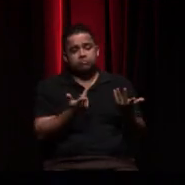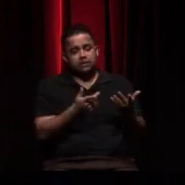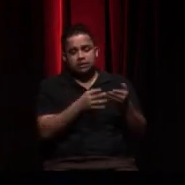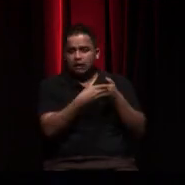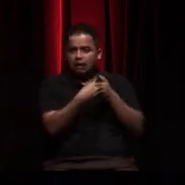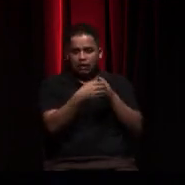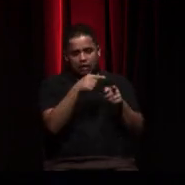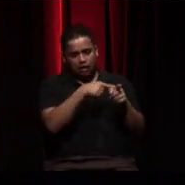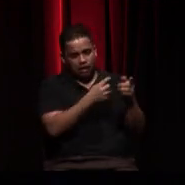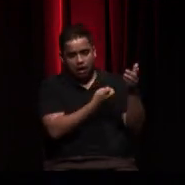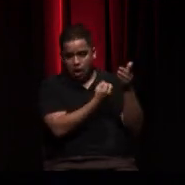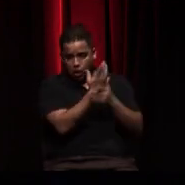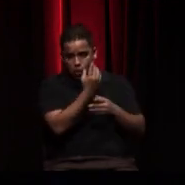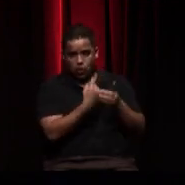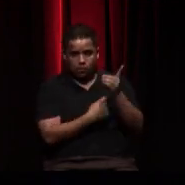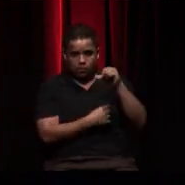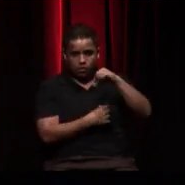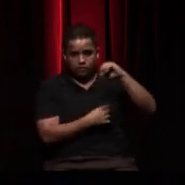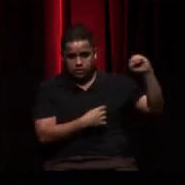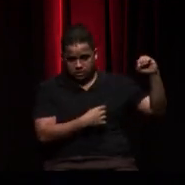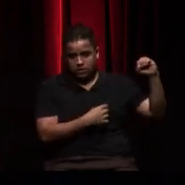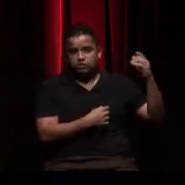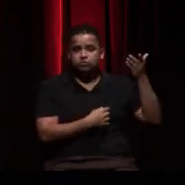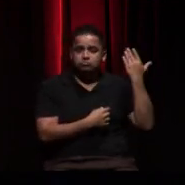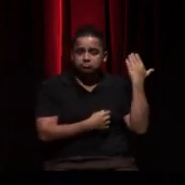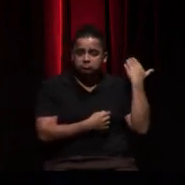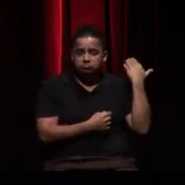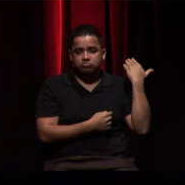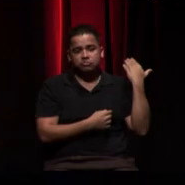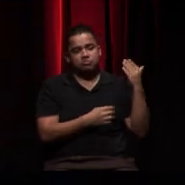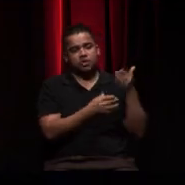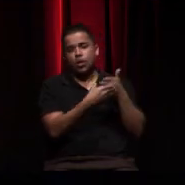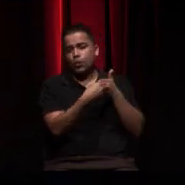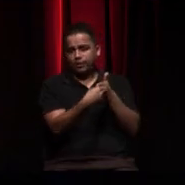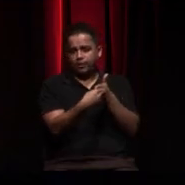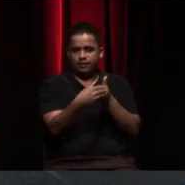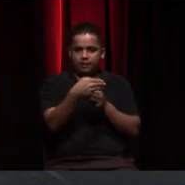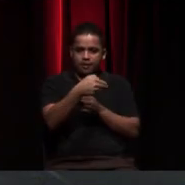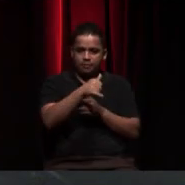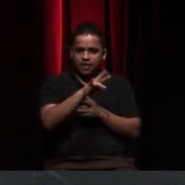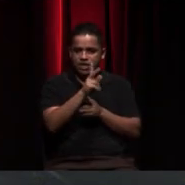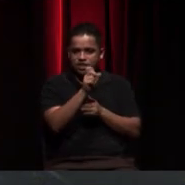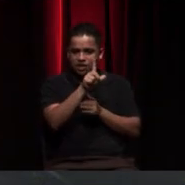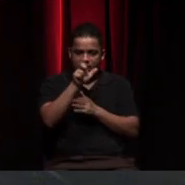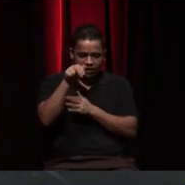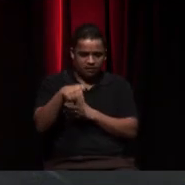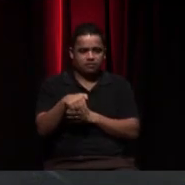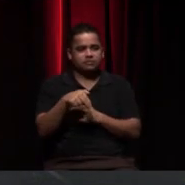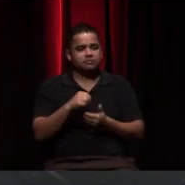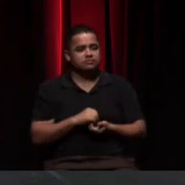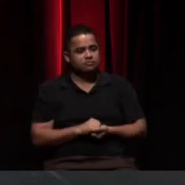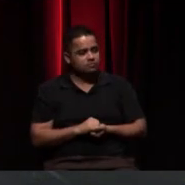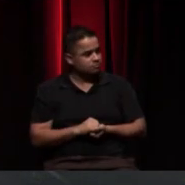created in 1900 is the Michelin Guide. If we take a look today,